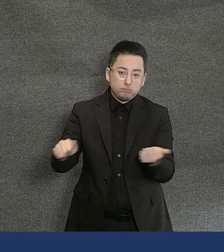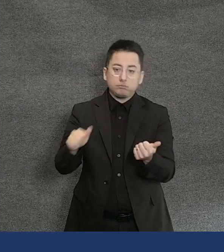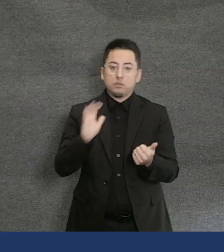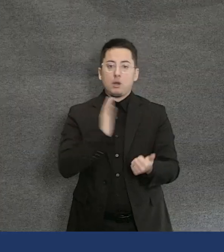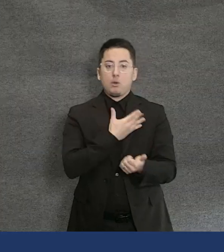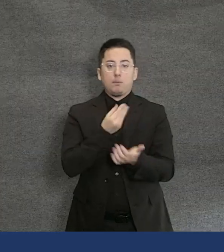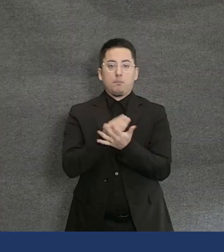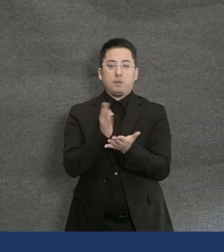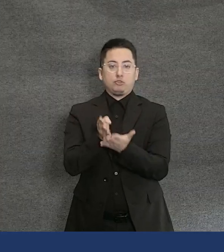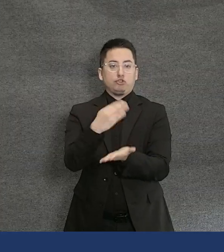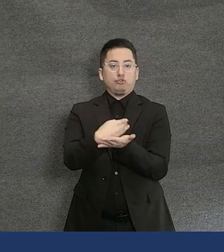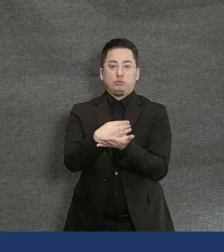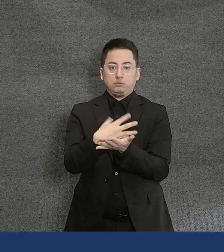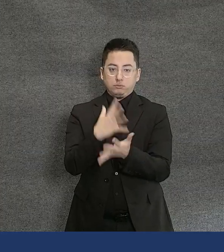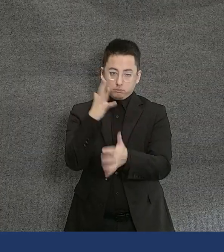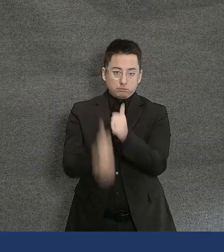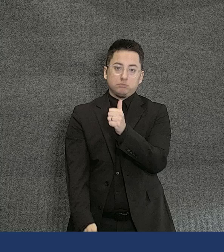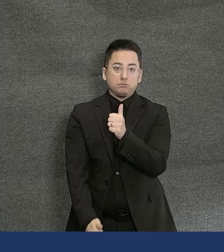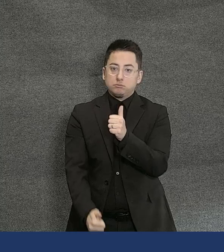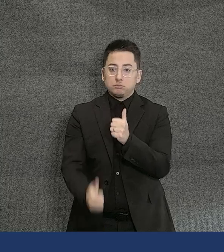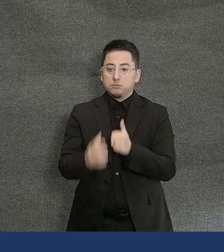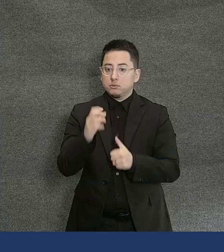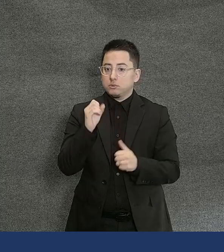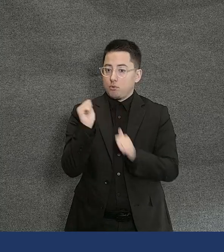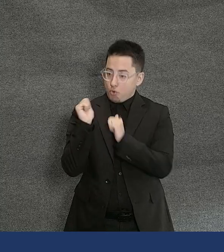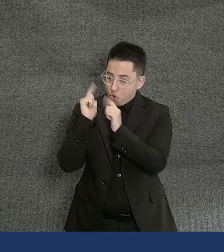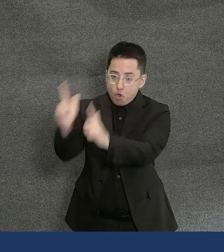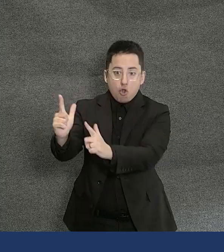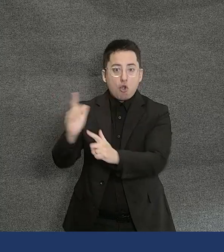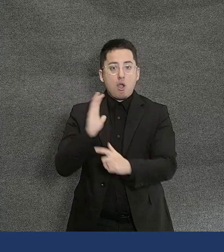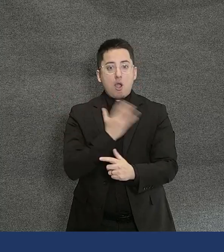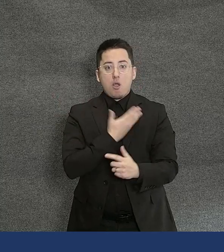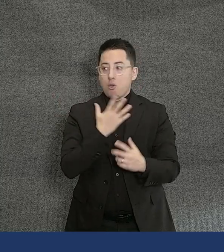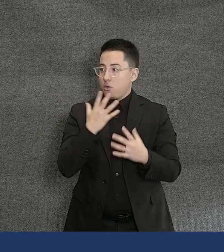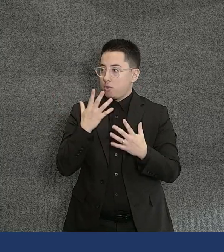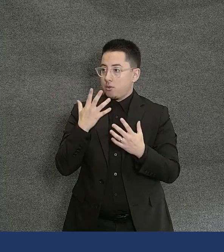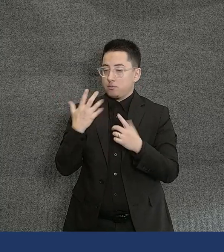and that will affect all of us in profound ways.